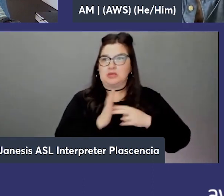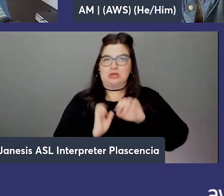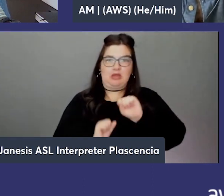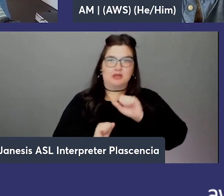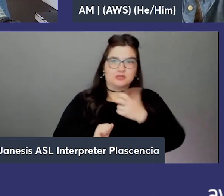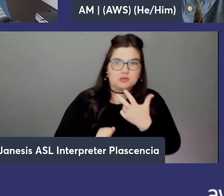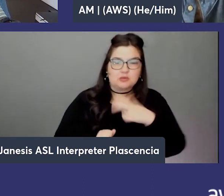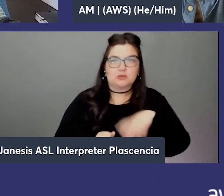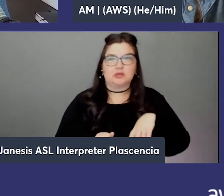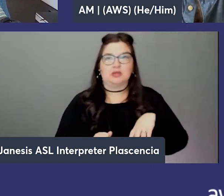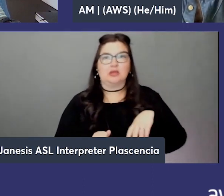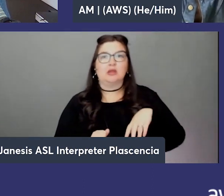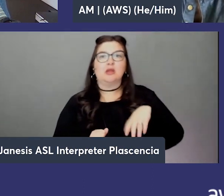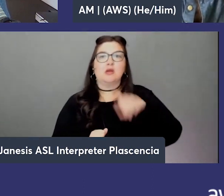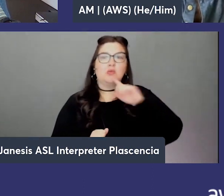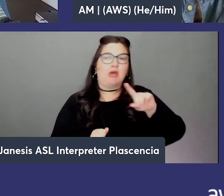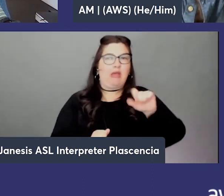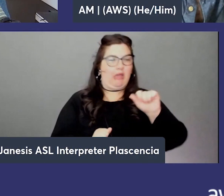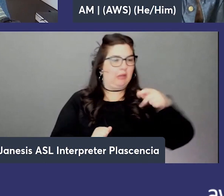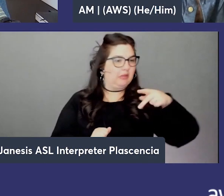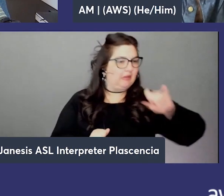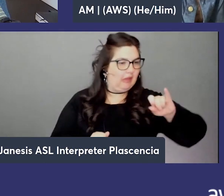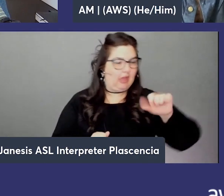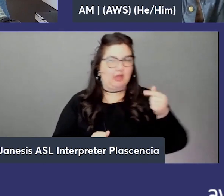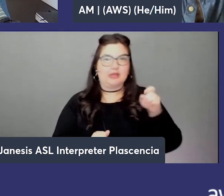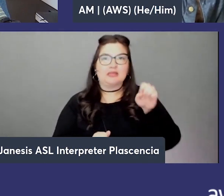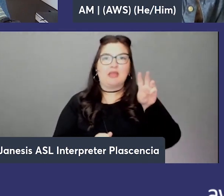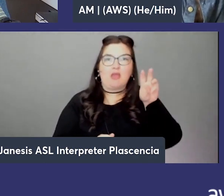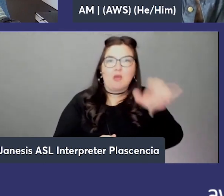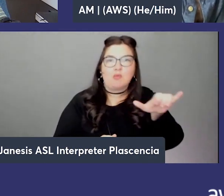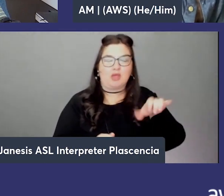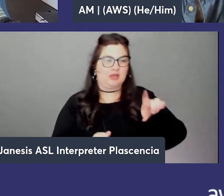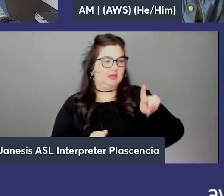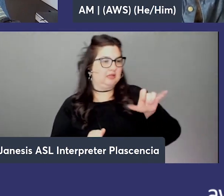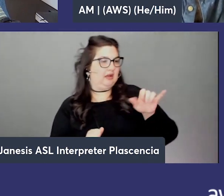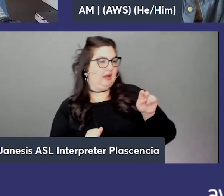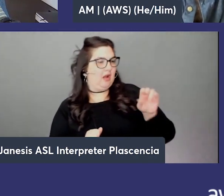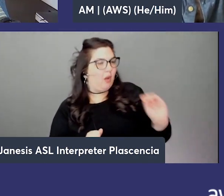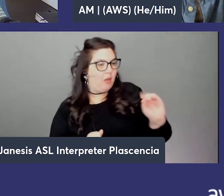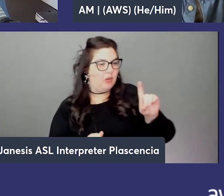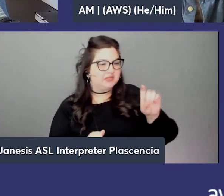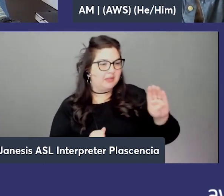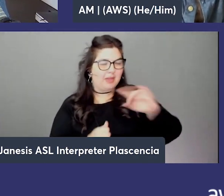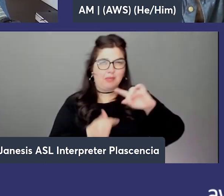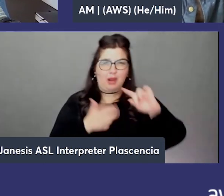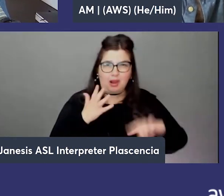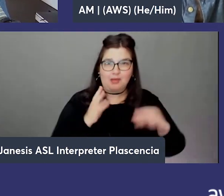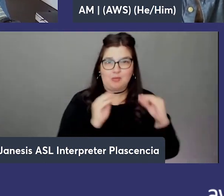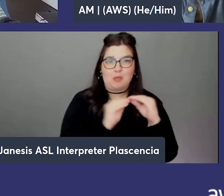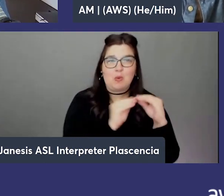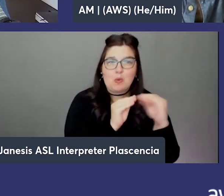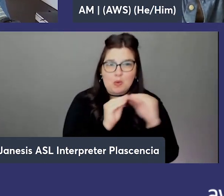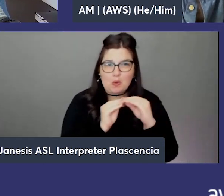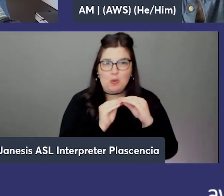API Gateway, like all the main AWS services I think, today, and that's what we covered,